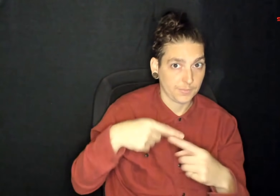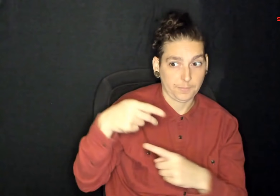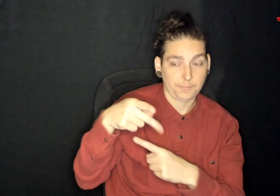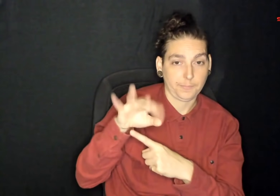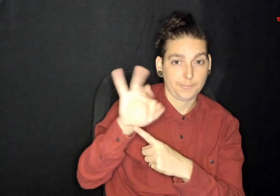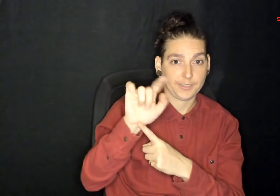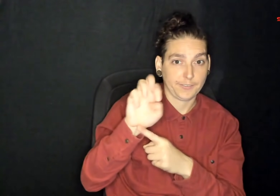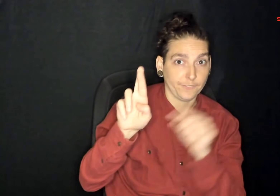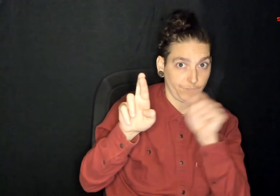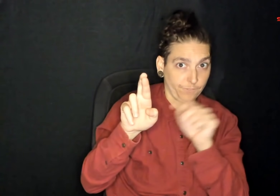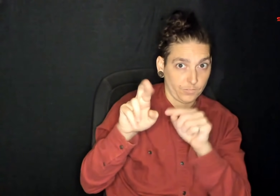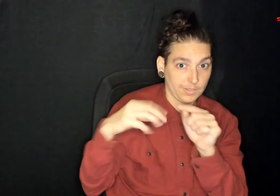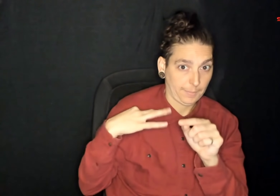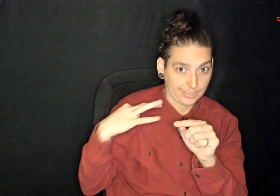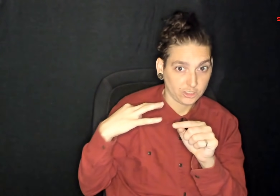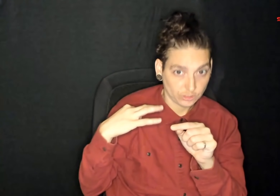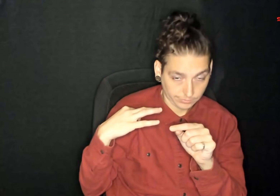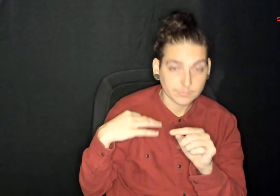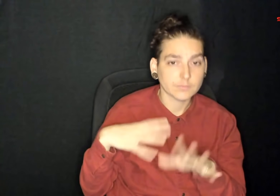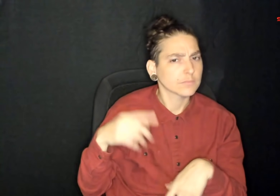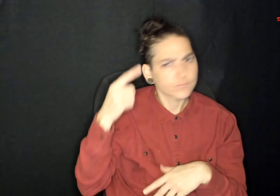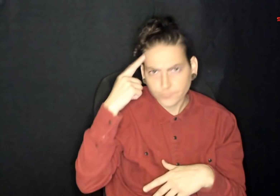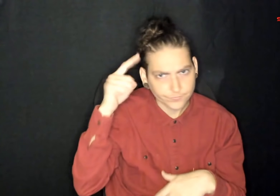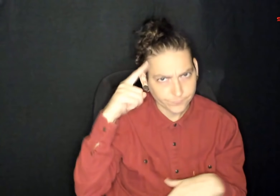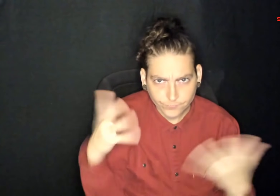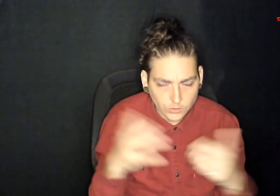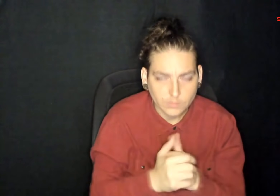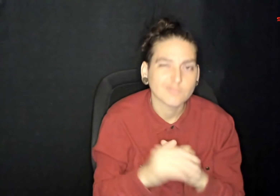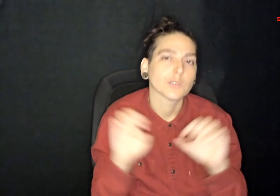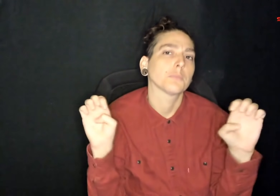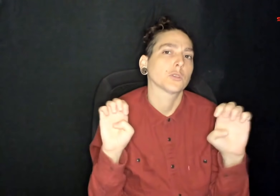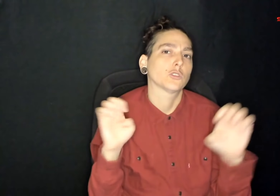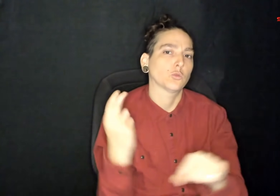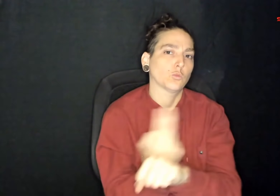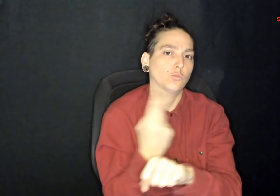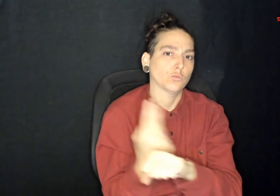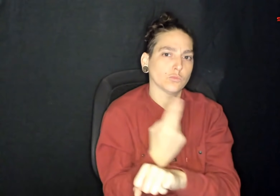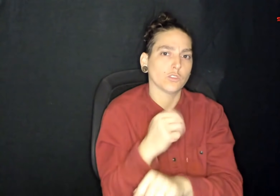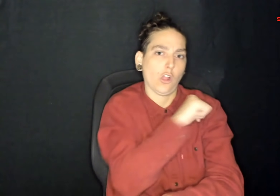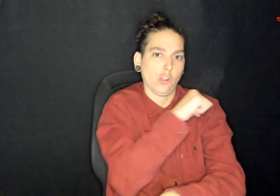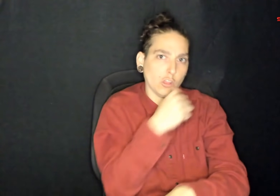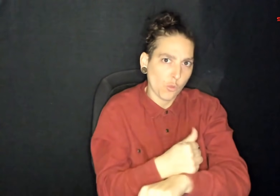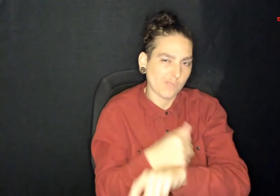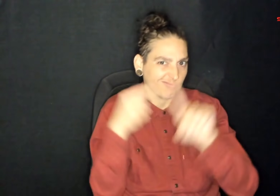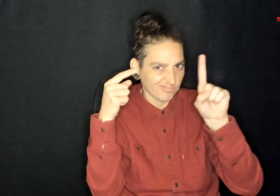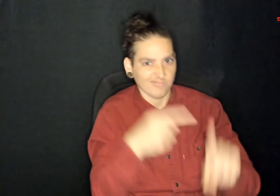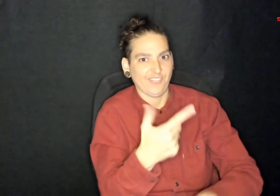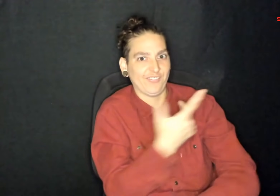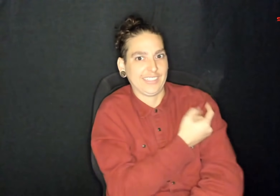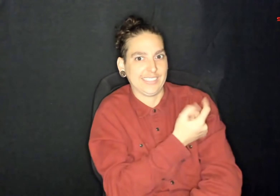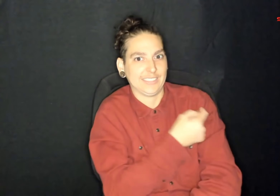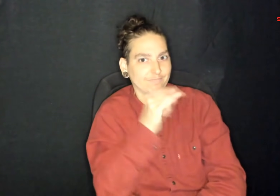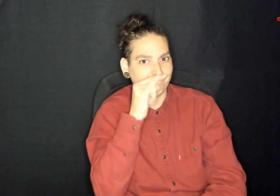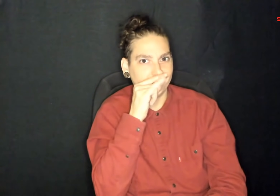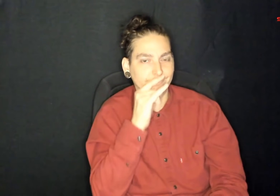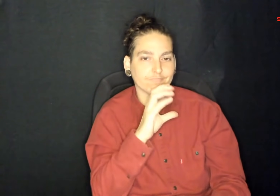the top five things parents need to know about Pfizer's application for emergency use authorization